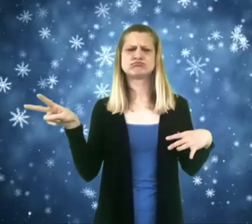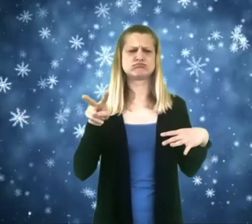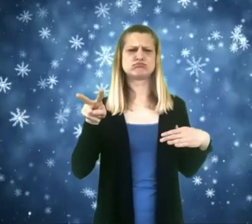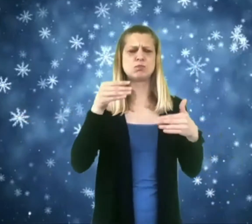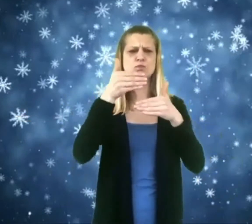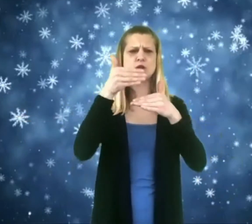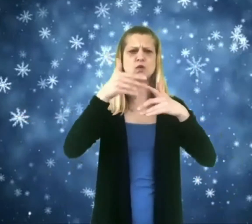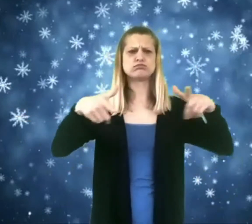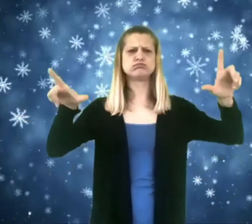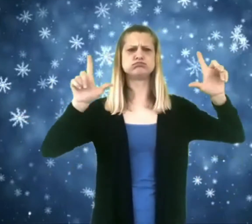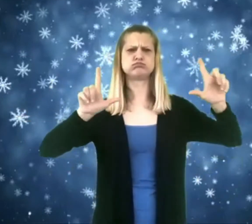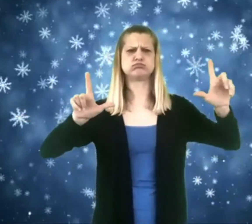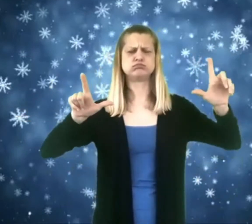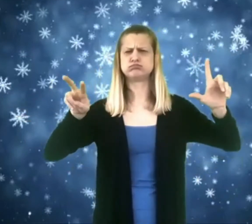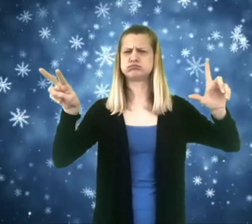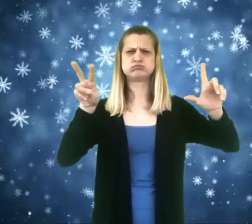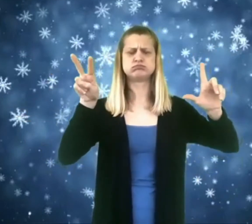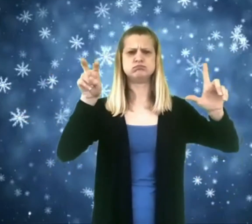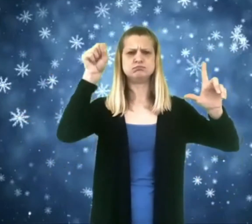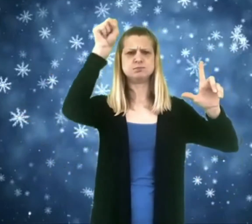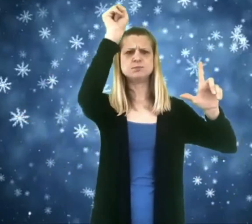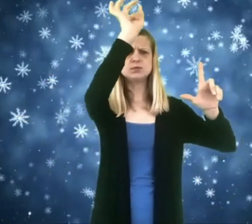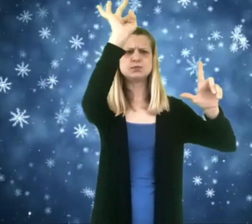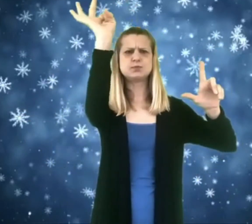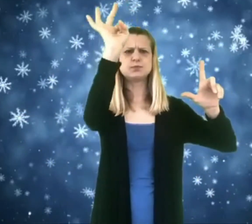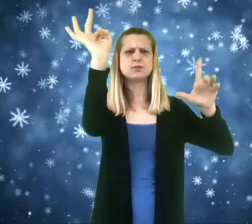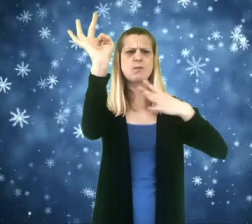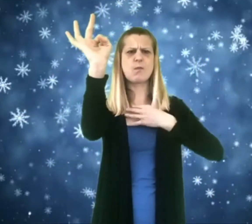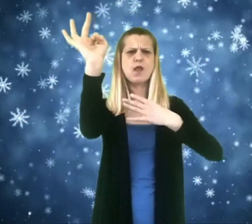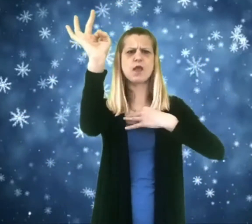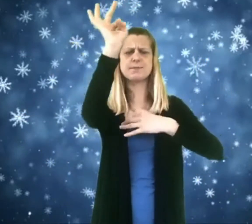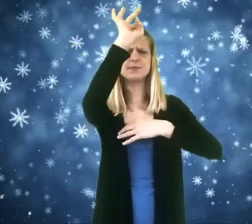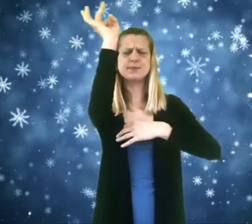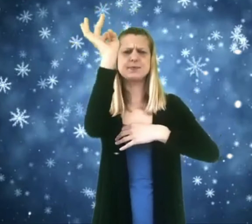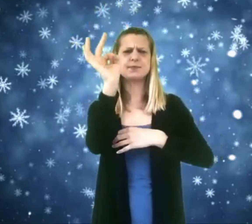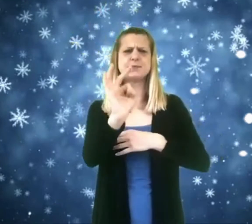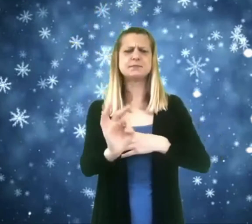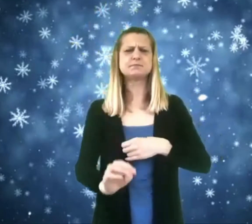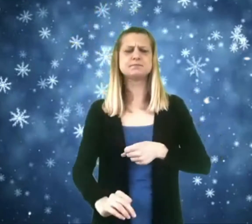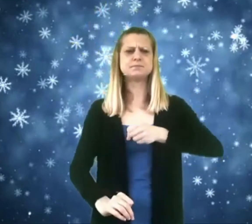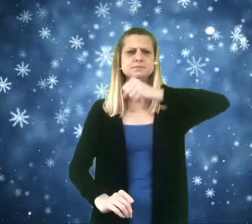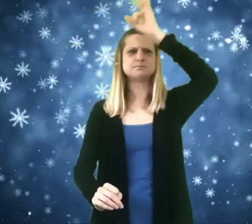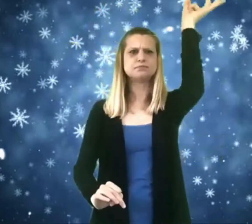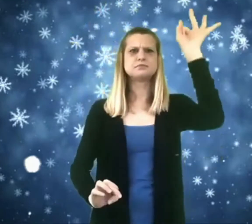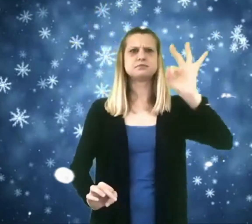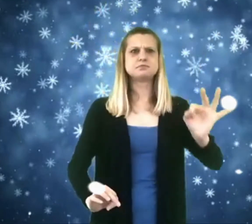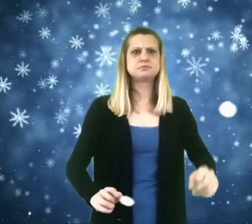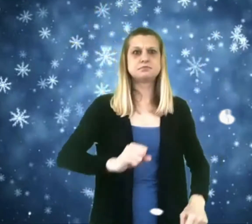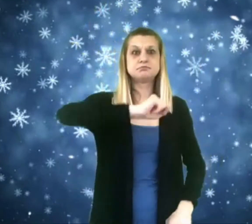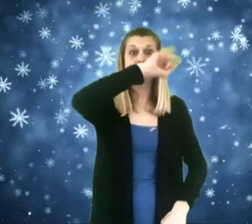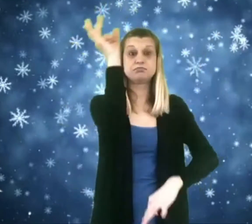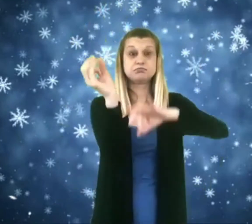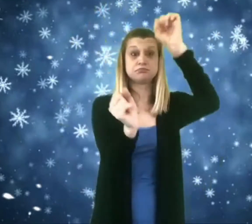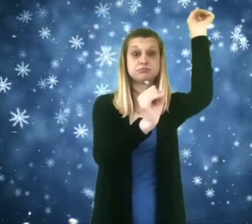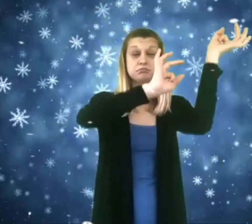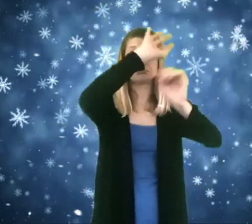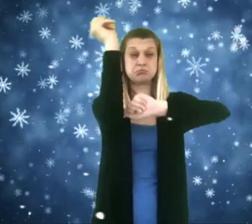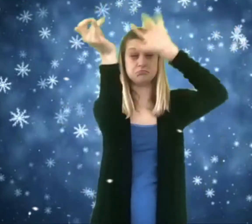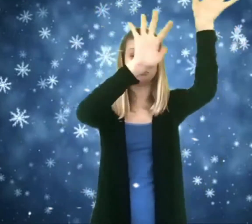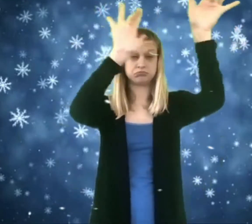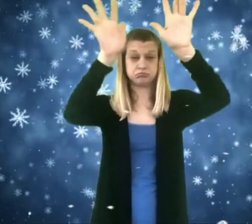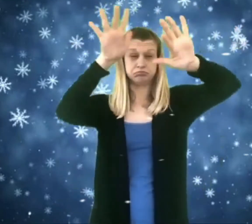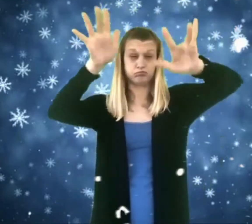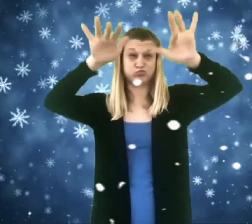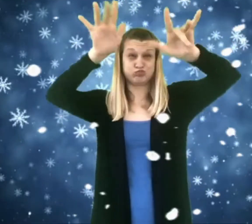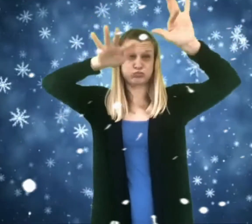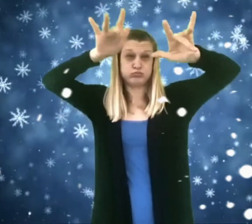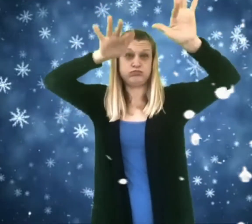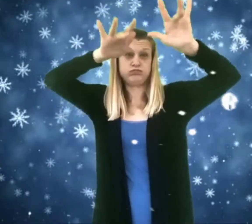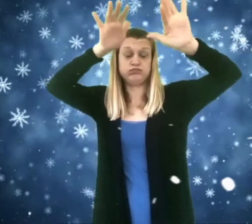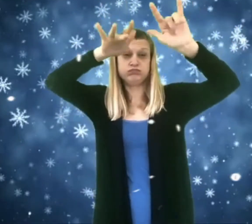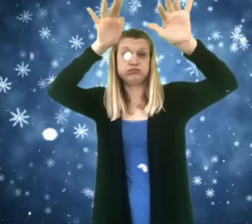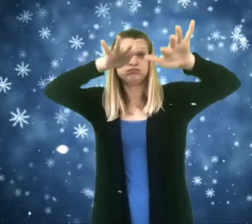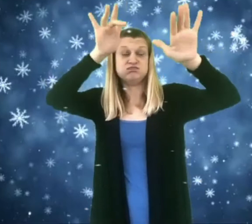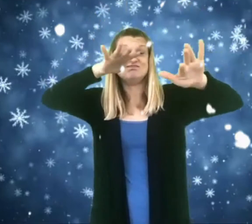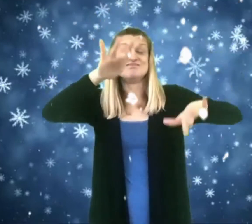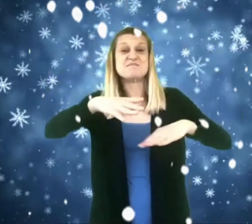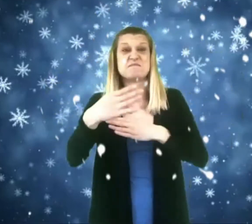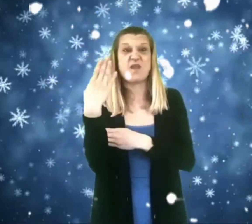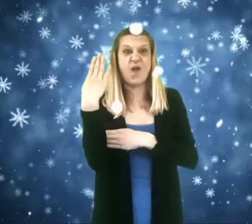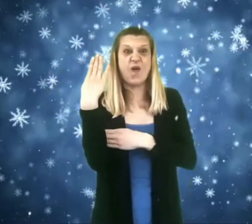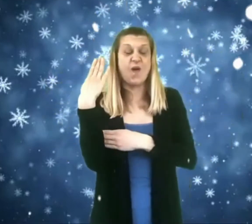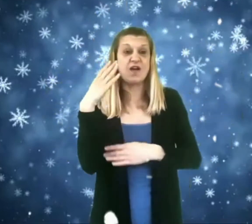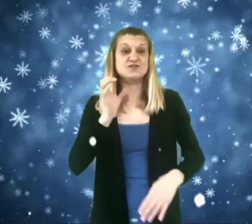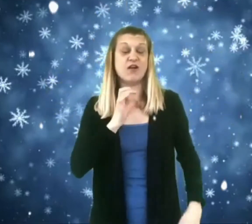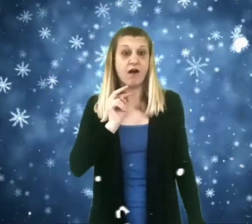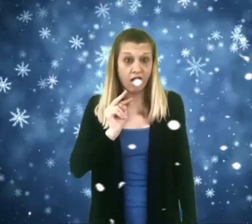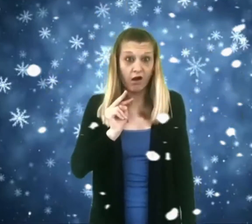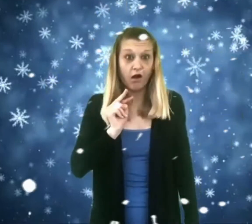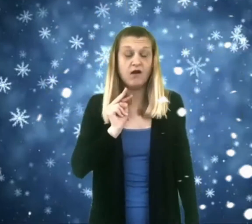Standing by the window, he saw the huge flakes drifting slowly down out of an icy sky.